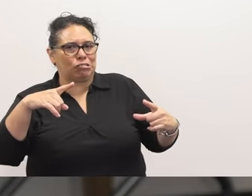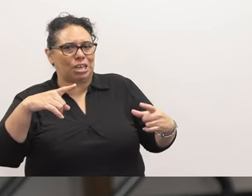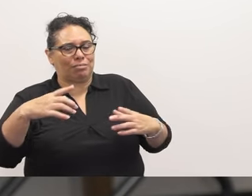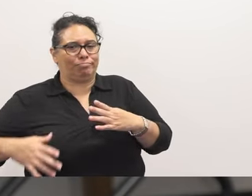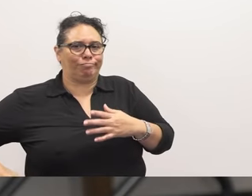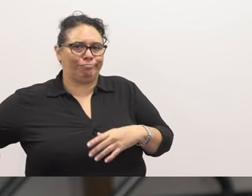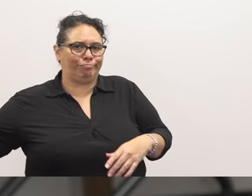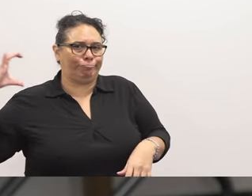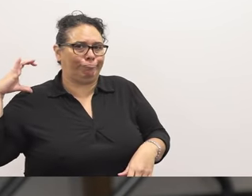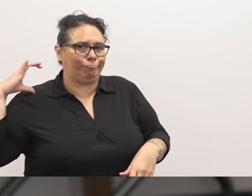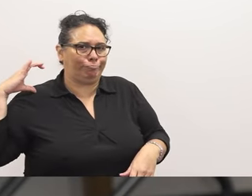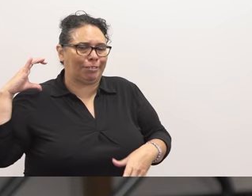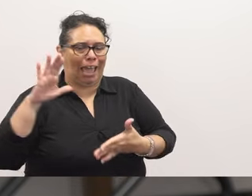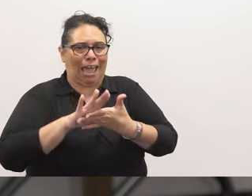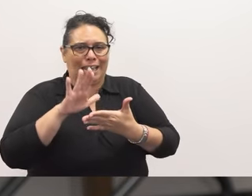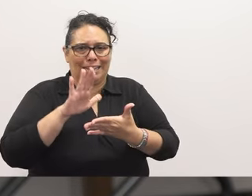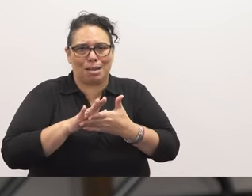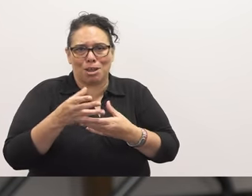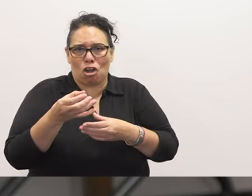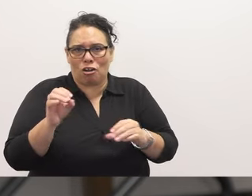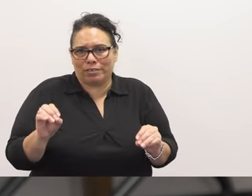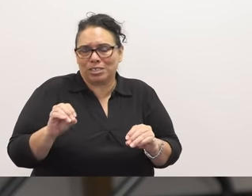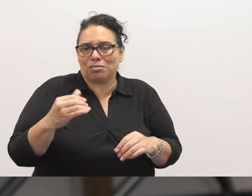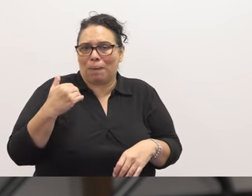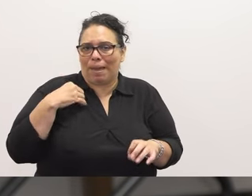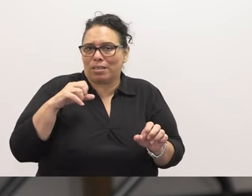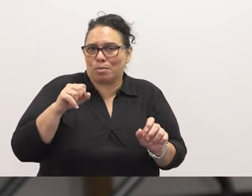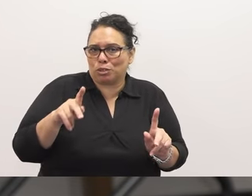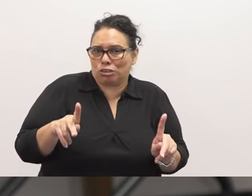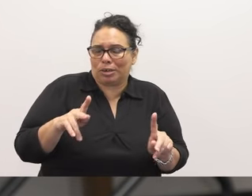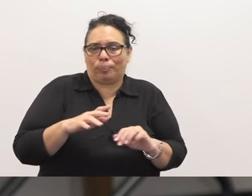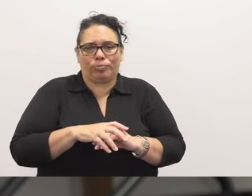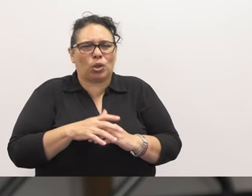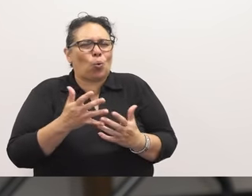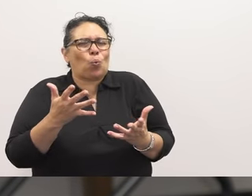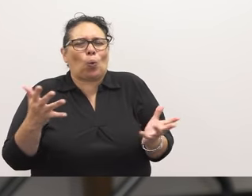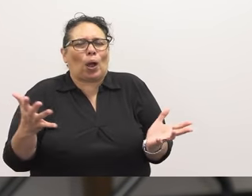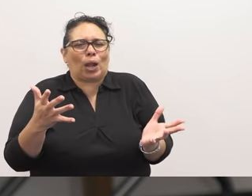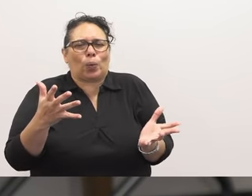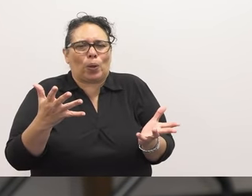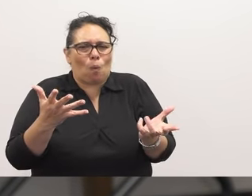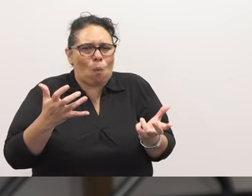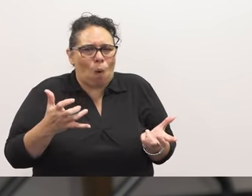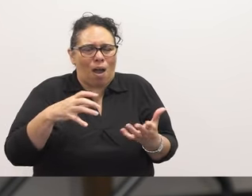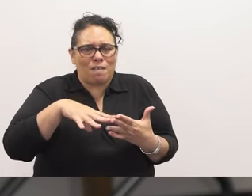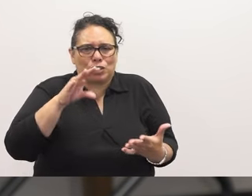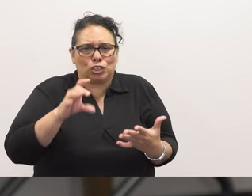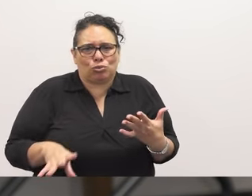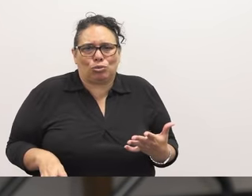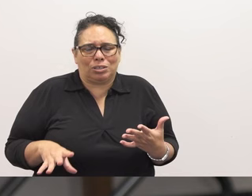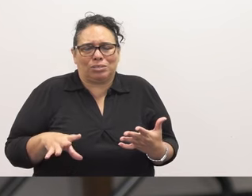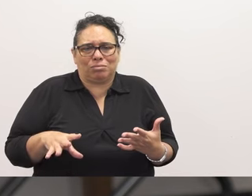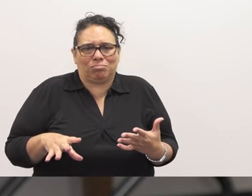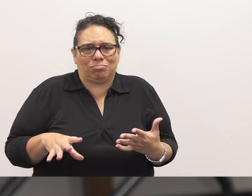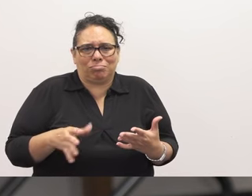we have the opportunity, and you heard Dr. Baker mention this, what do we want for students in every classroom across our district? If we're gonna achieve that,